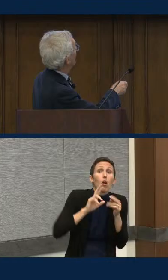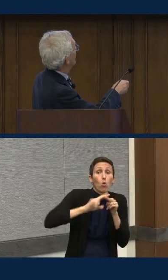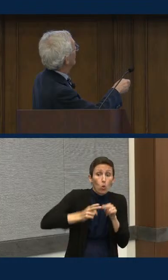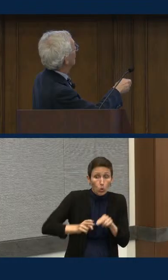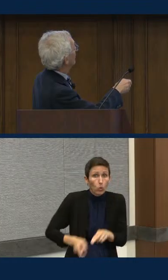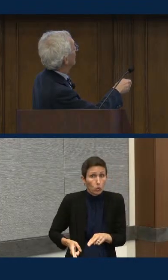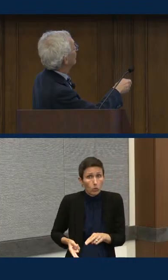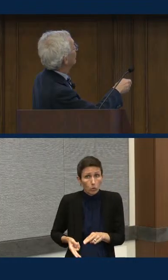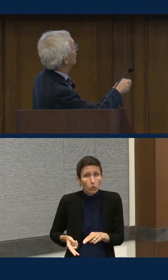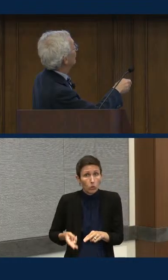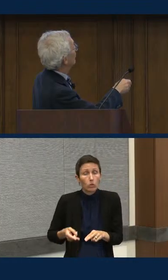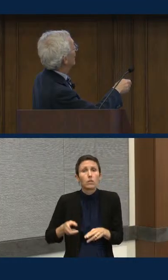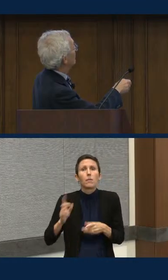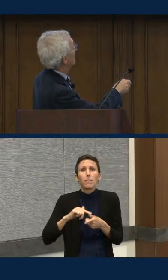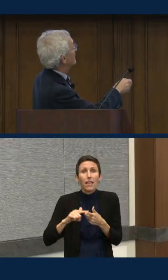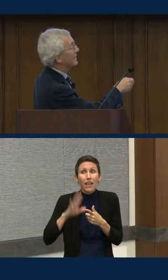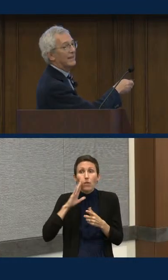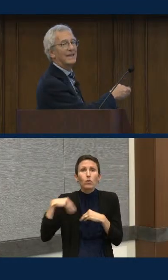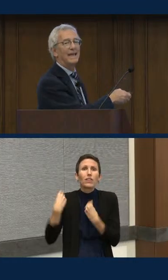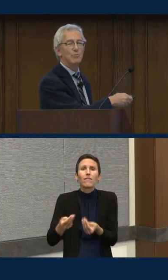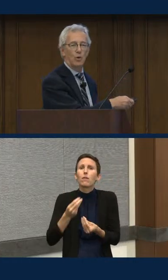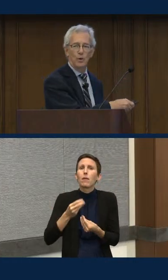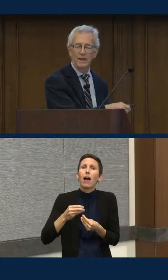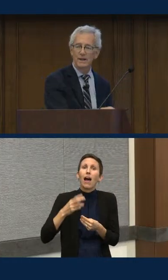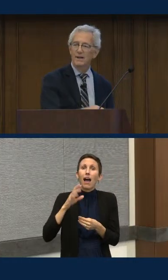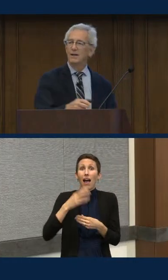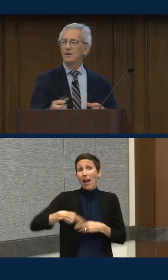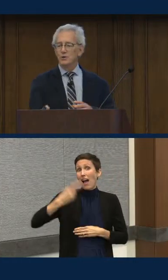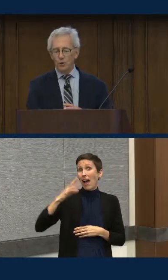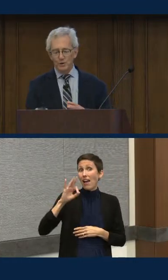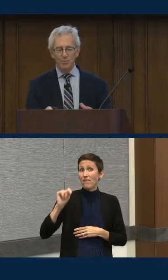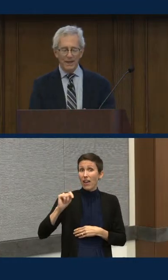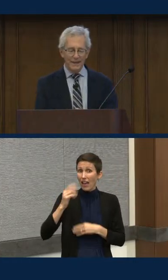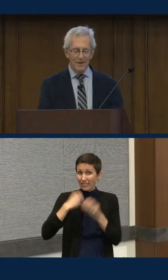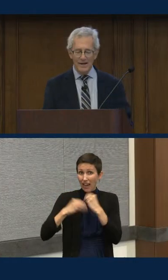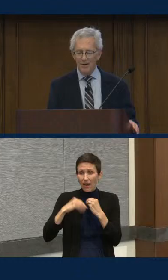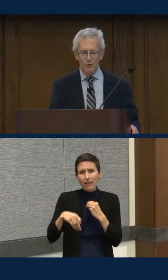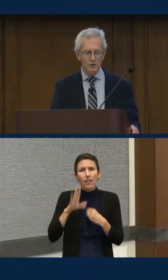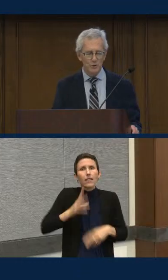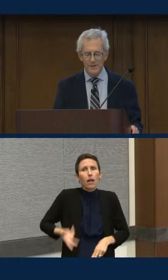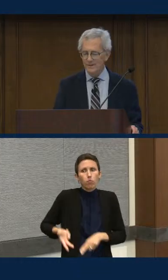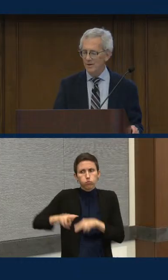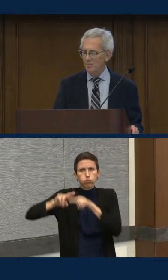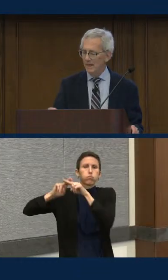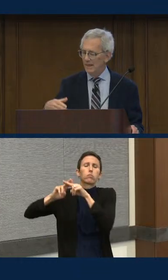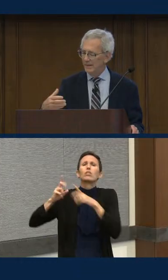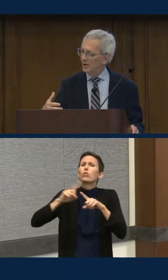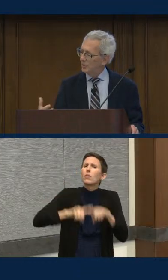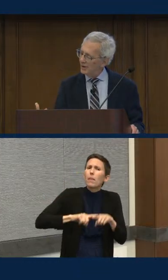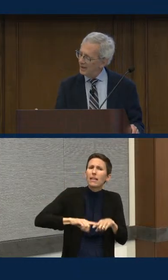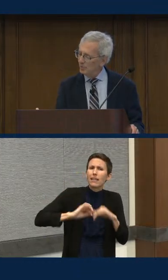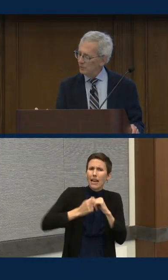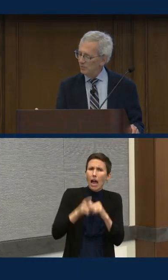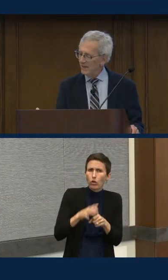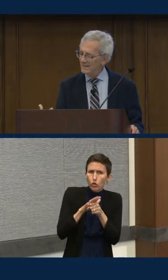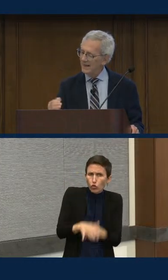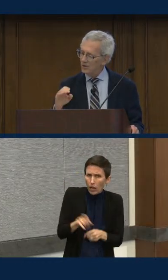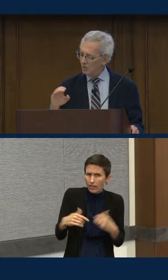but give them high fat diet they gain more weight. Depending how you stress them they are unable